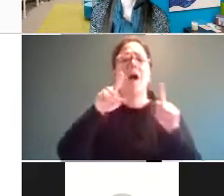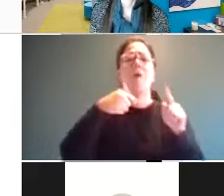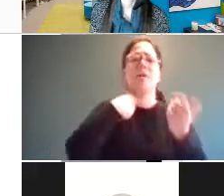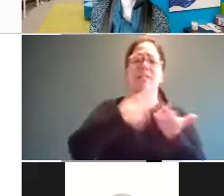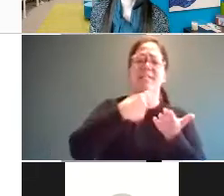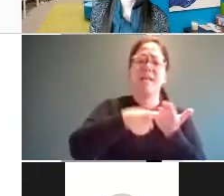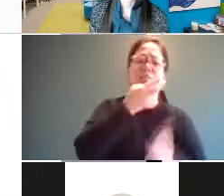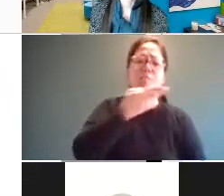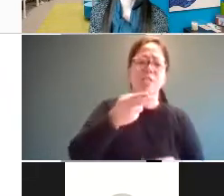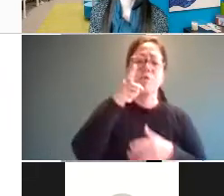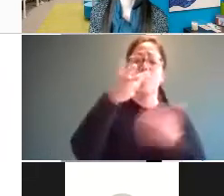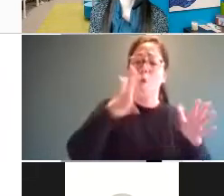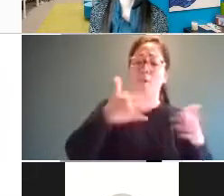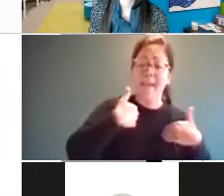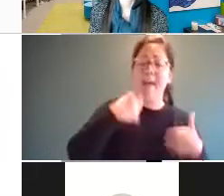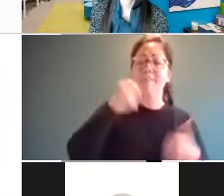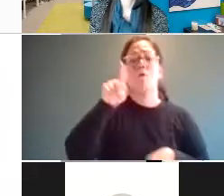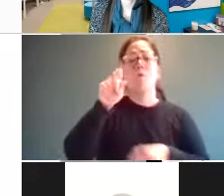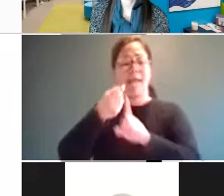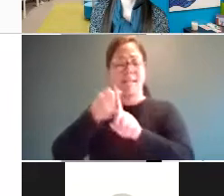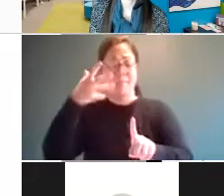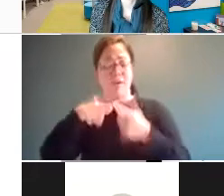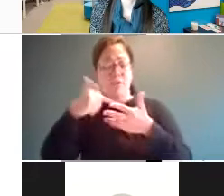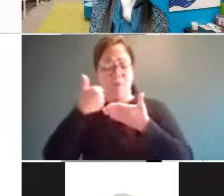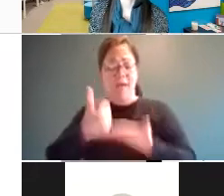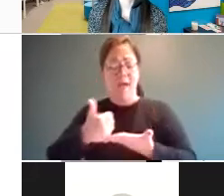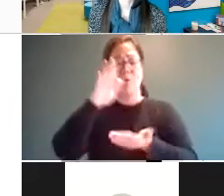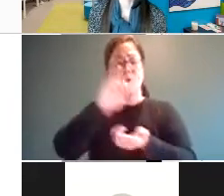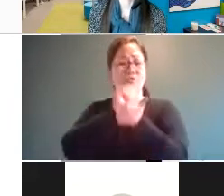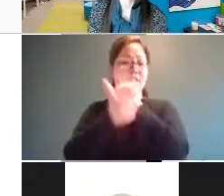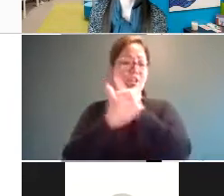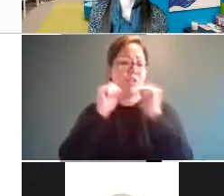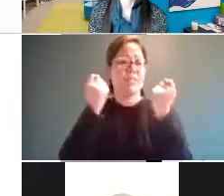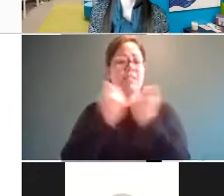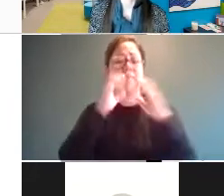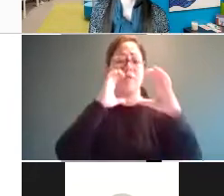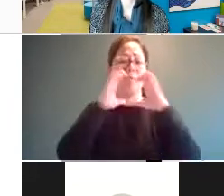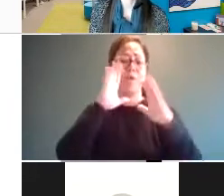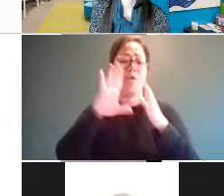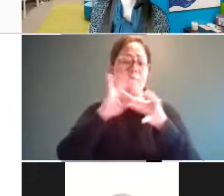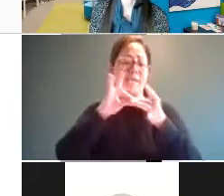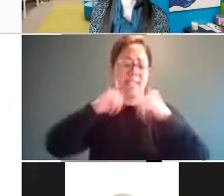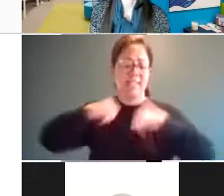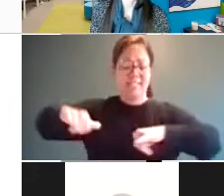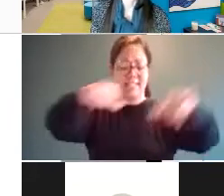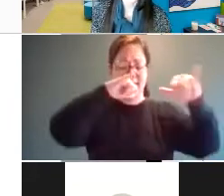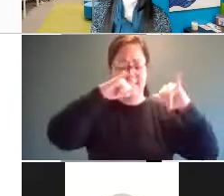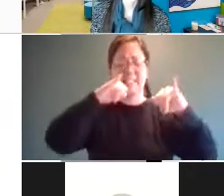or that you can build out in order to help your translation teams communicate your message consistently across all languages.